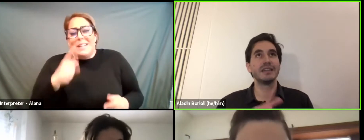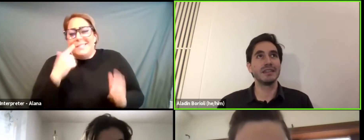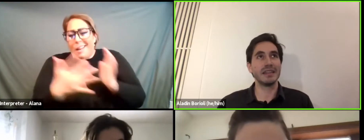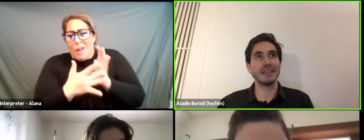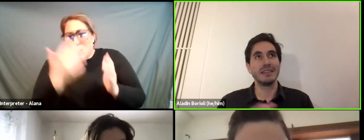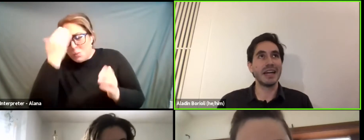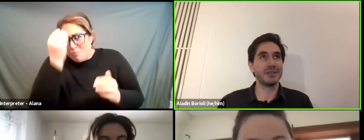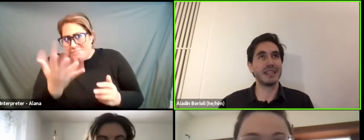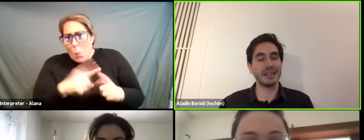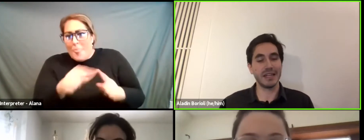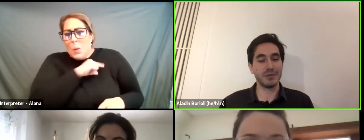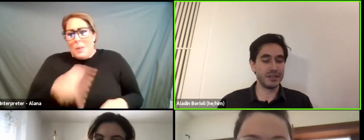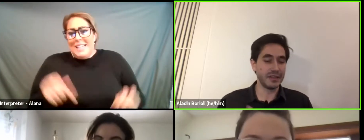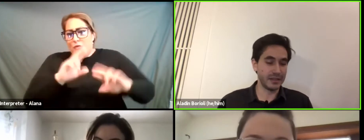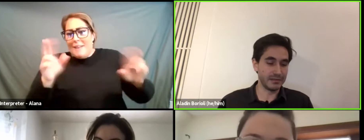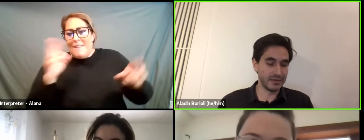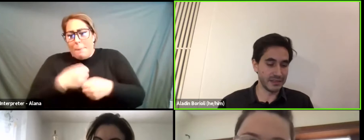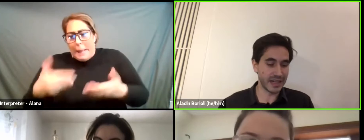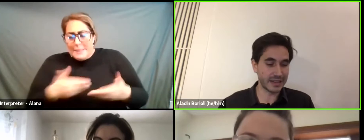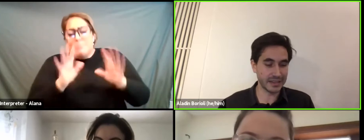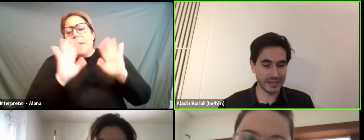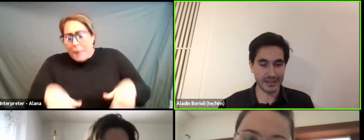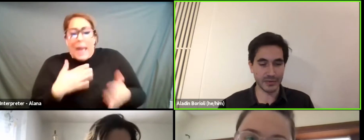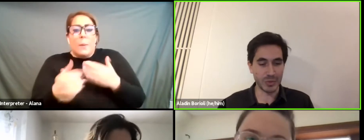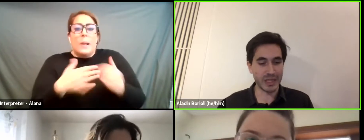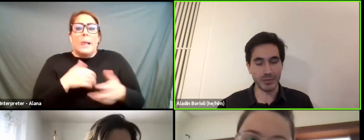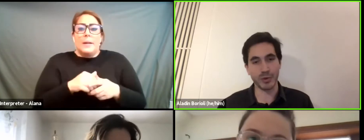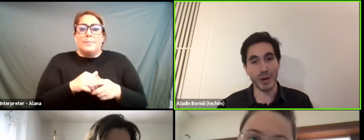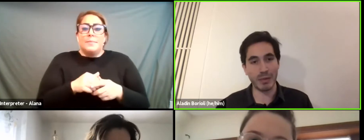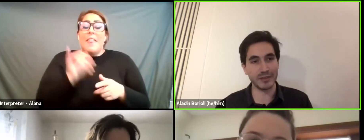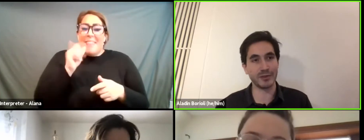and gathering data which is then giving access for beekeepers on a web platform